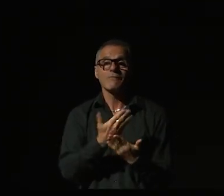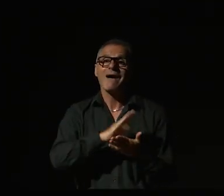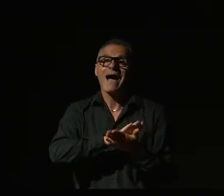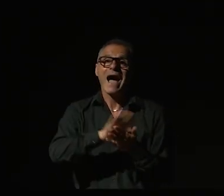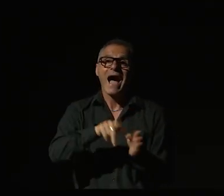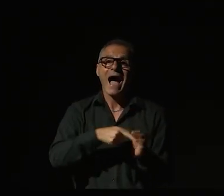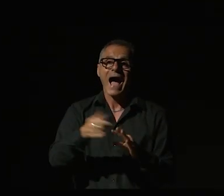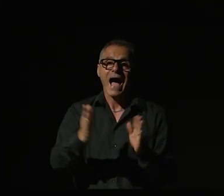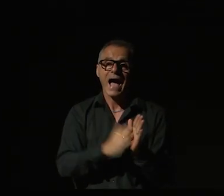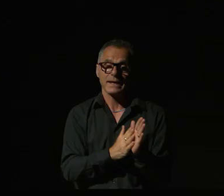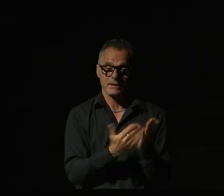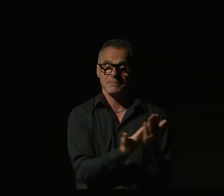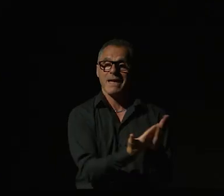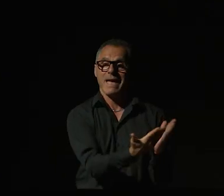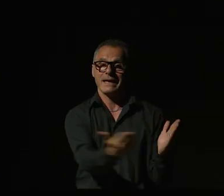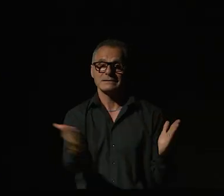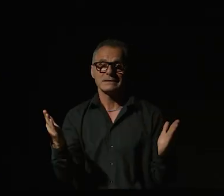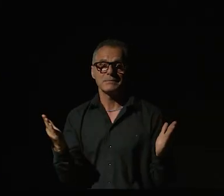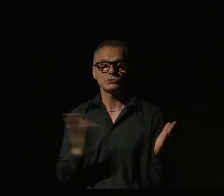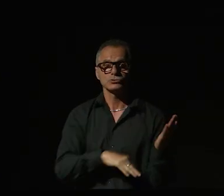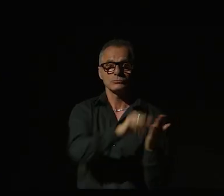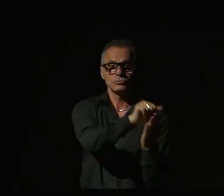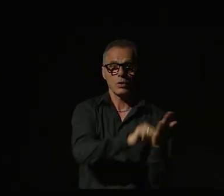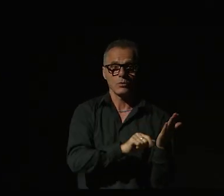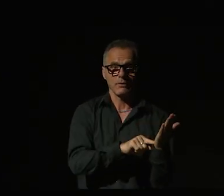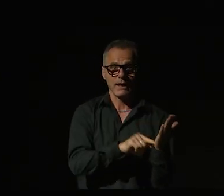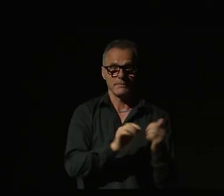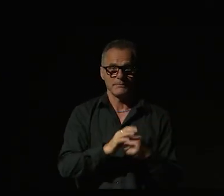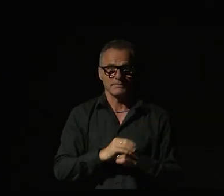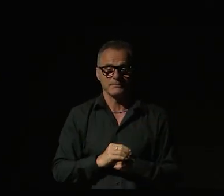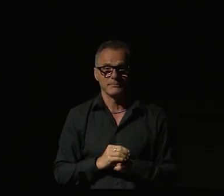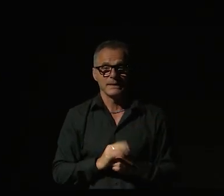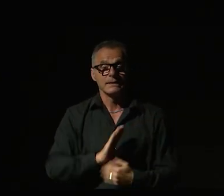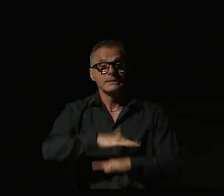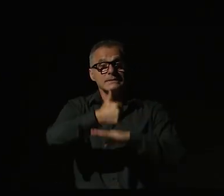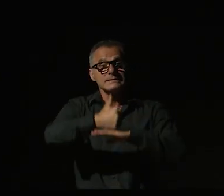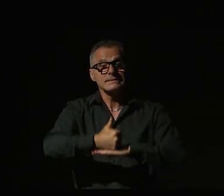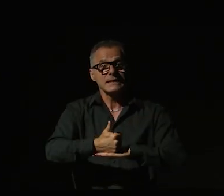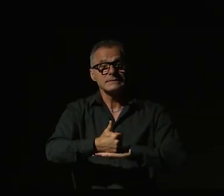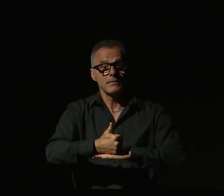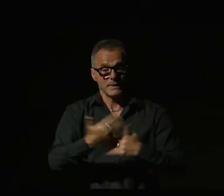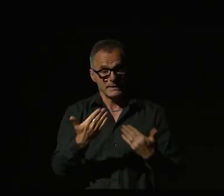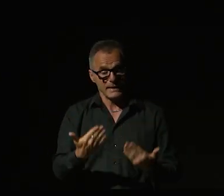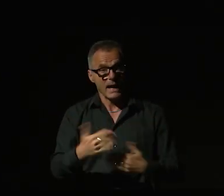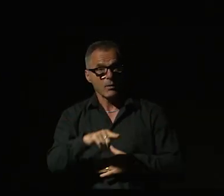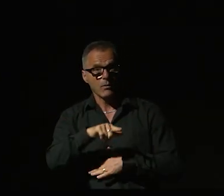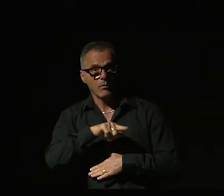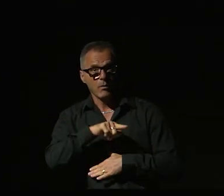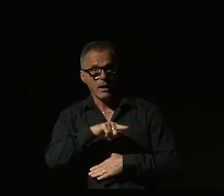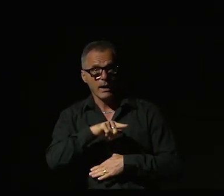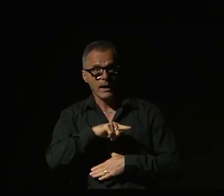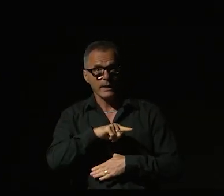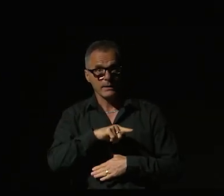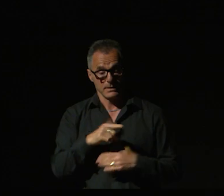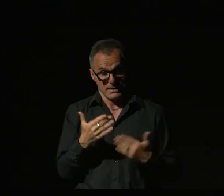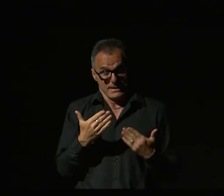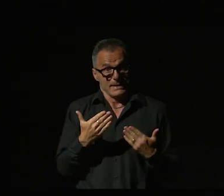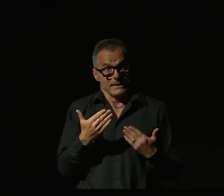and supported by the Capricorn Foundation. One of the reasons why we put it on at this specific time is because now with the 'Wonder of Art'